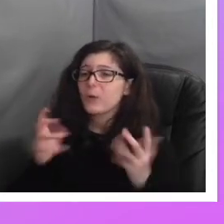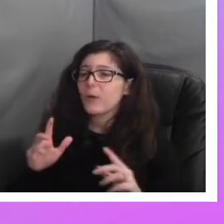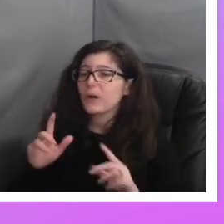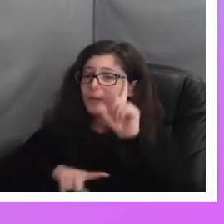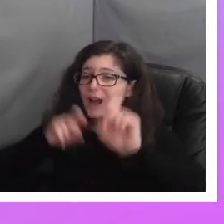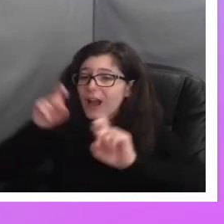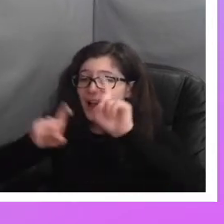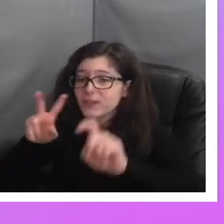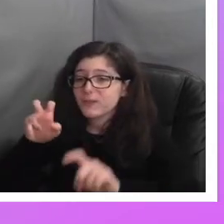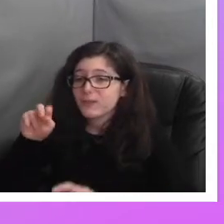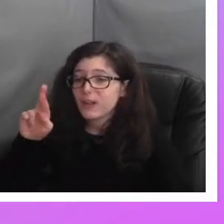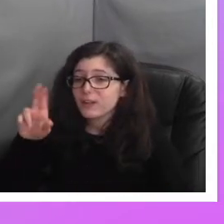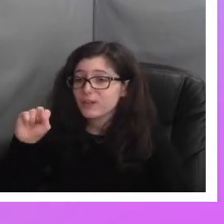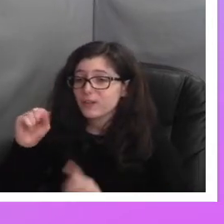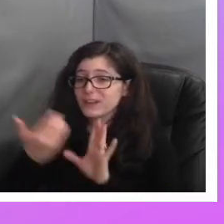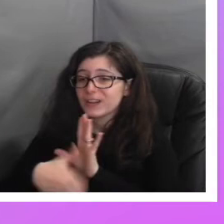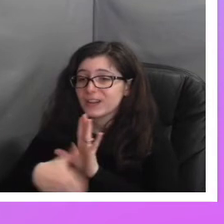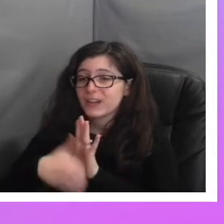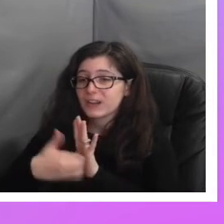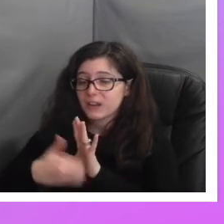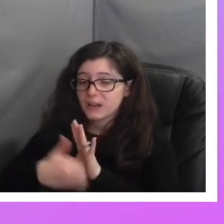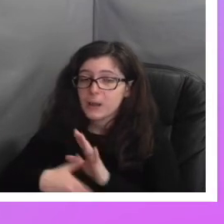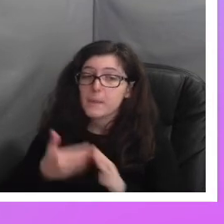and protect yourself through procurement.